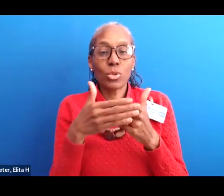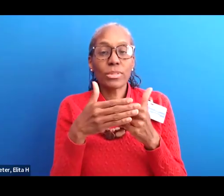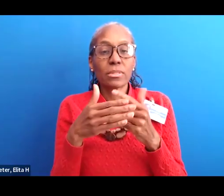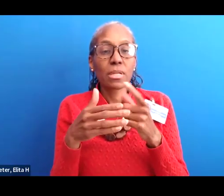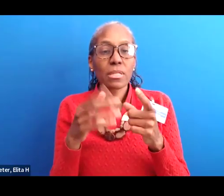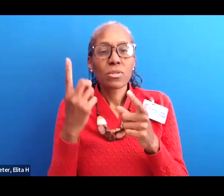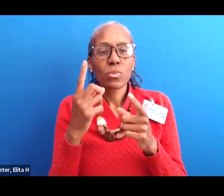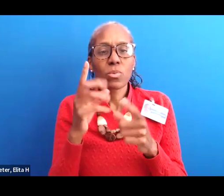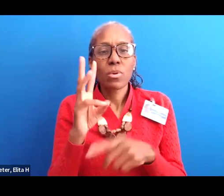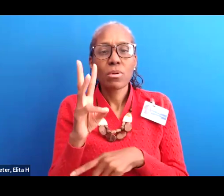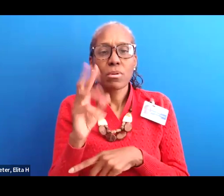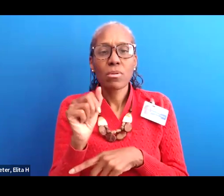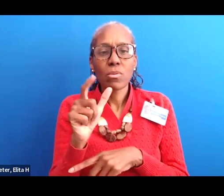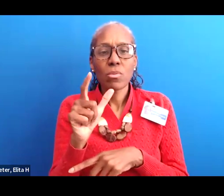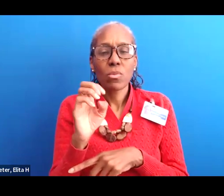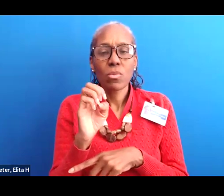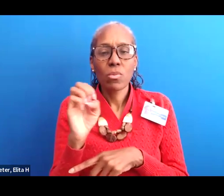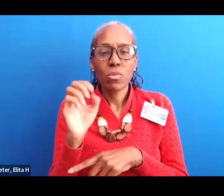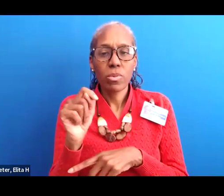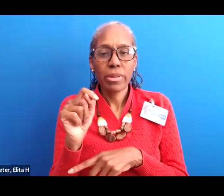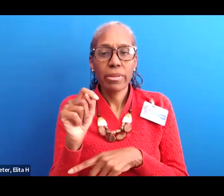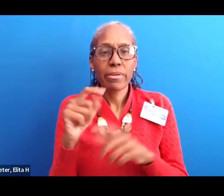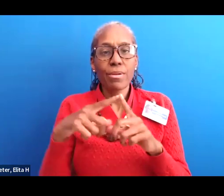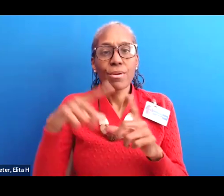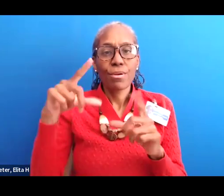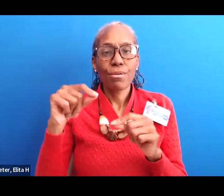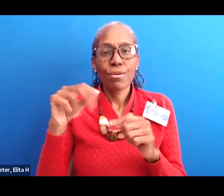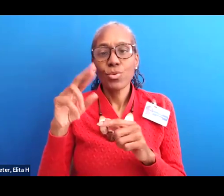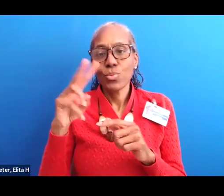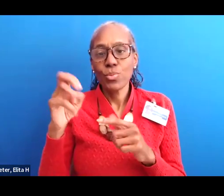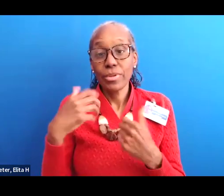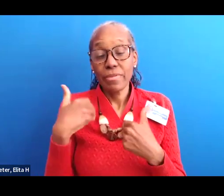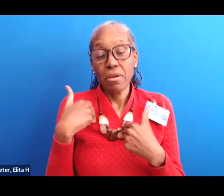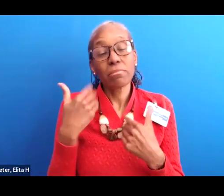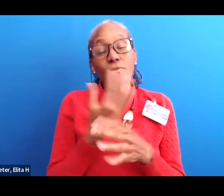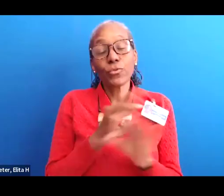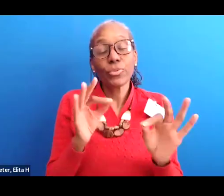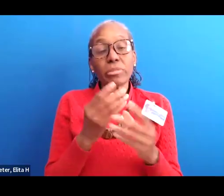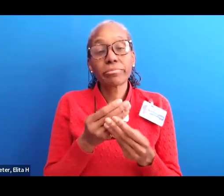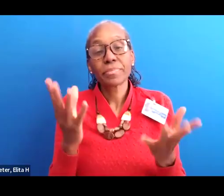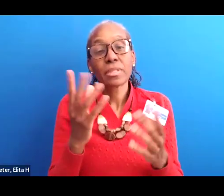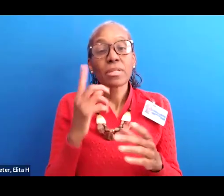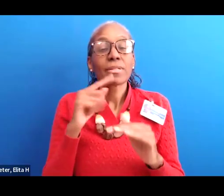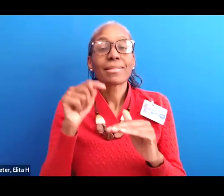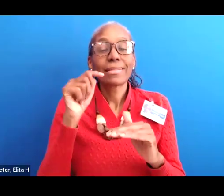one of the wallet cards that Reeve has. They're absolutely free. This one is on deep vein thrombosis.